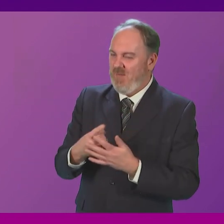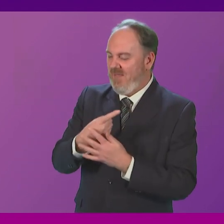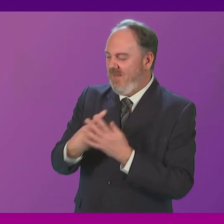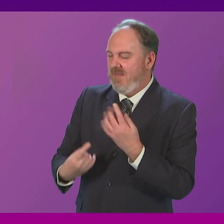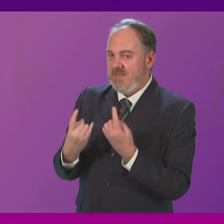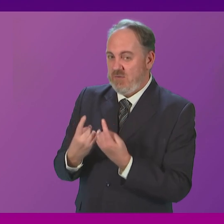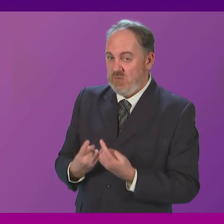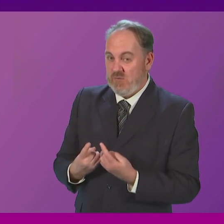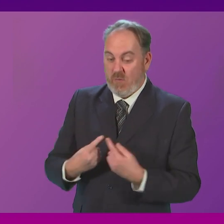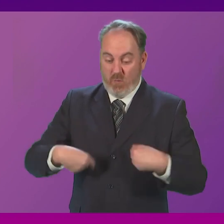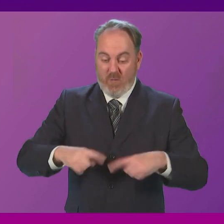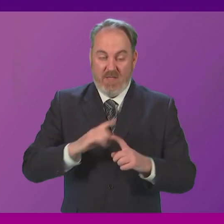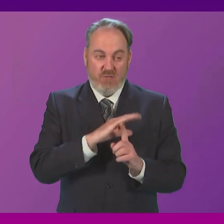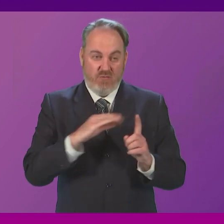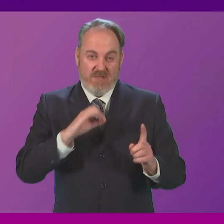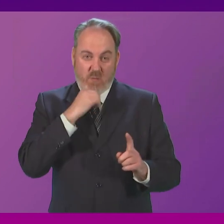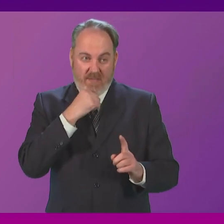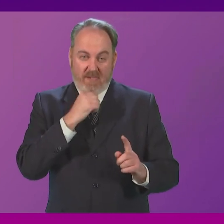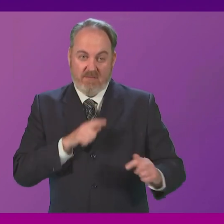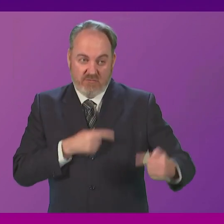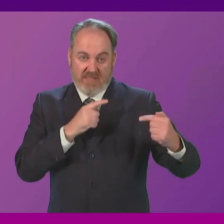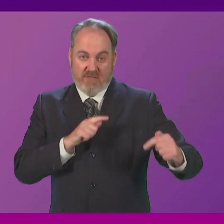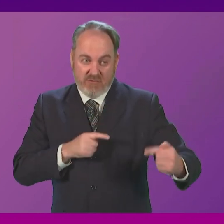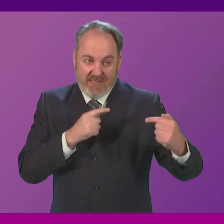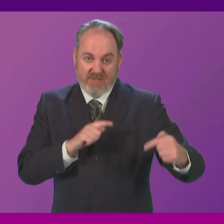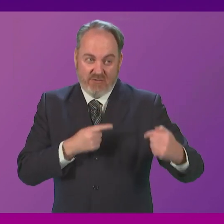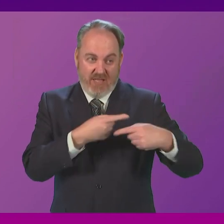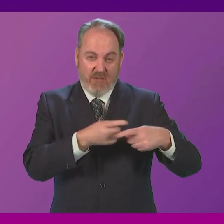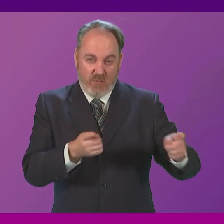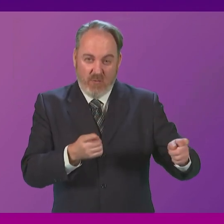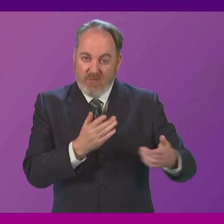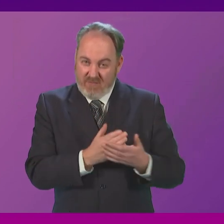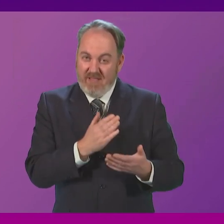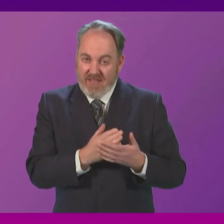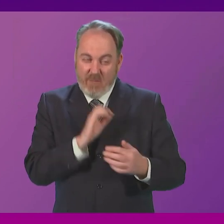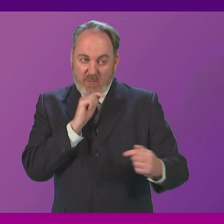Scottish Conservatives will hold Humza Yousaf’s Government to account when it strays away from the key challenges that Scotland faces today.